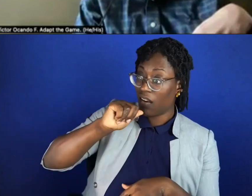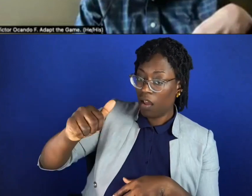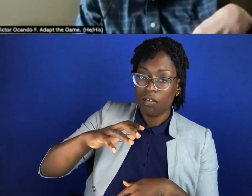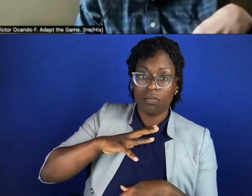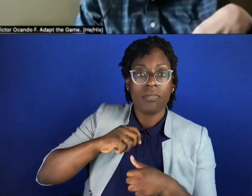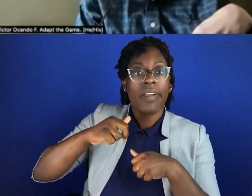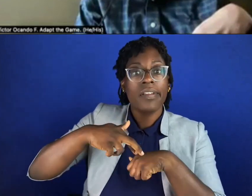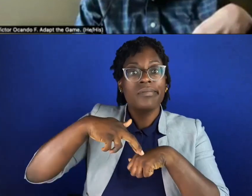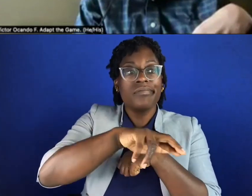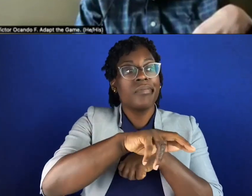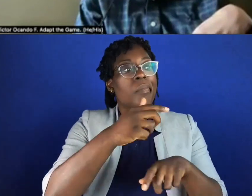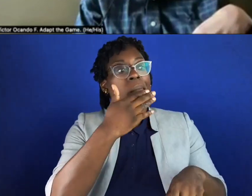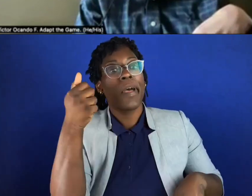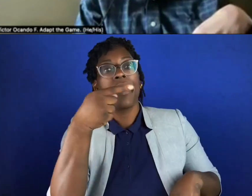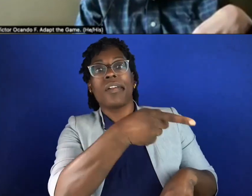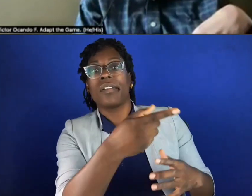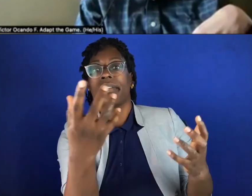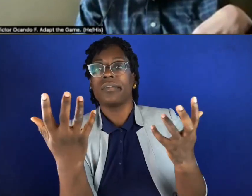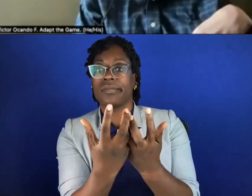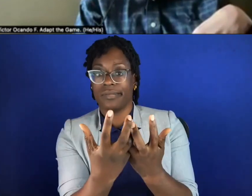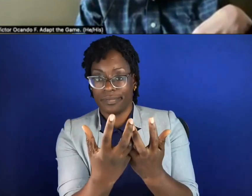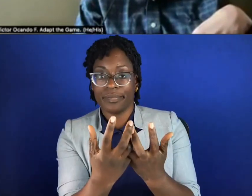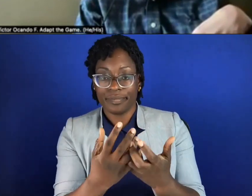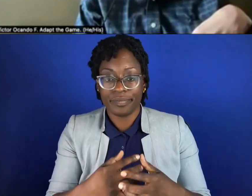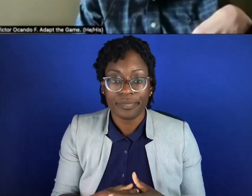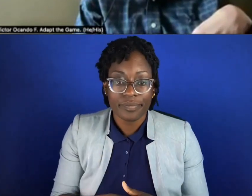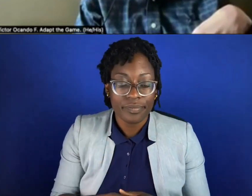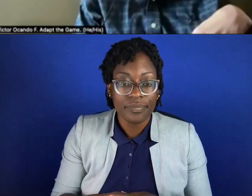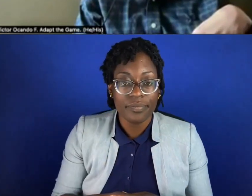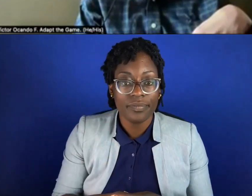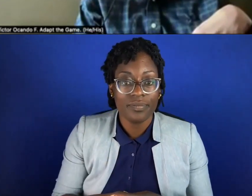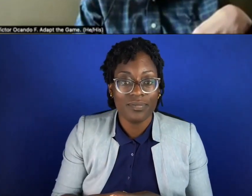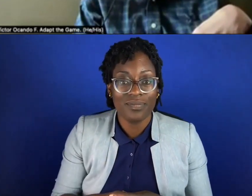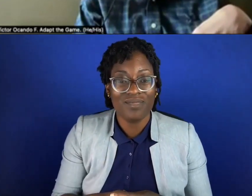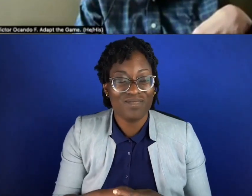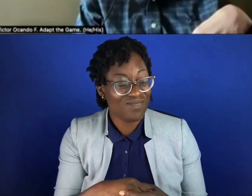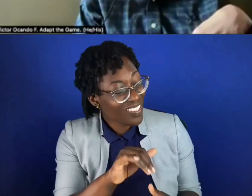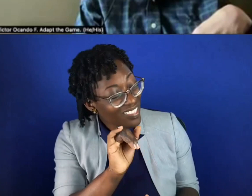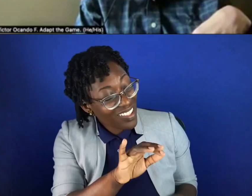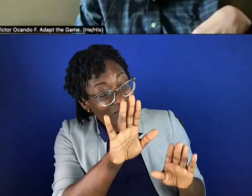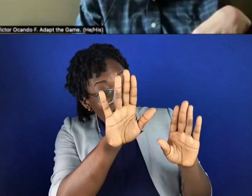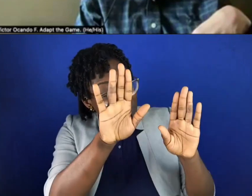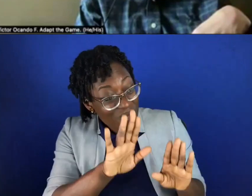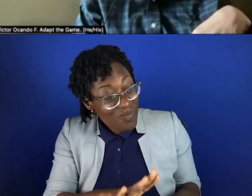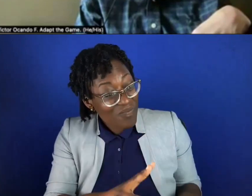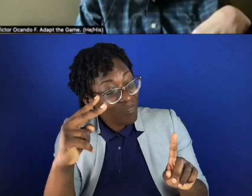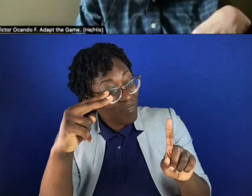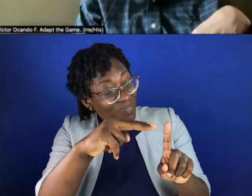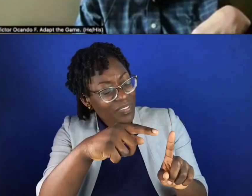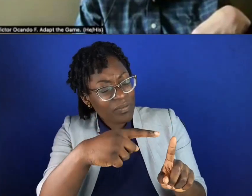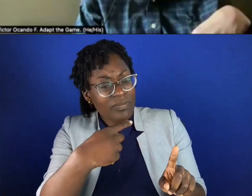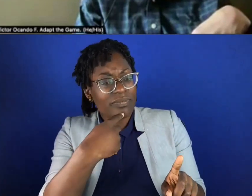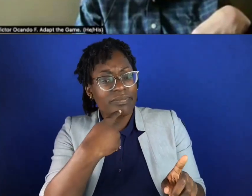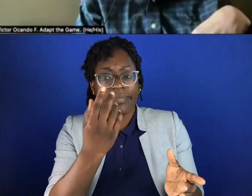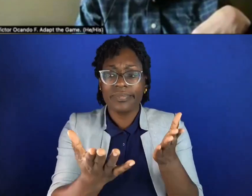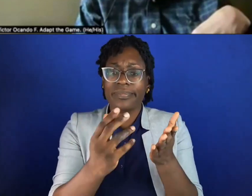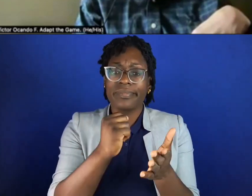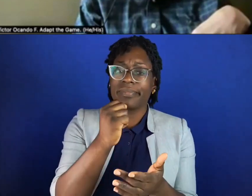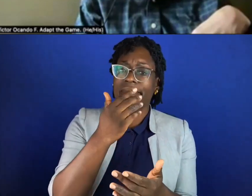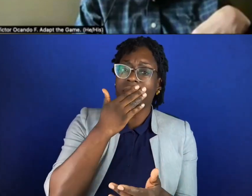That’s a great perspective to share of that hey I might not be the best person for this